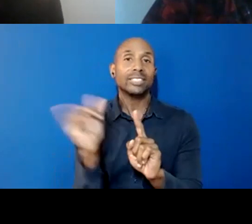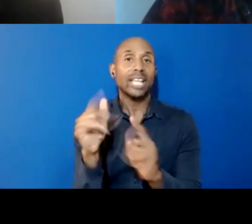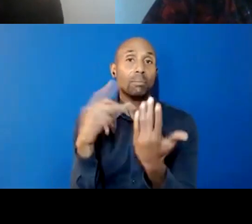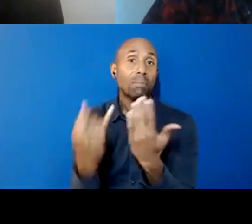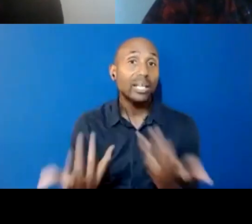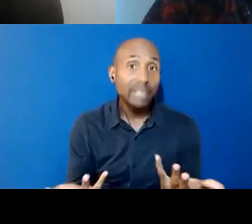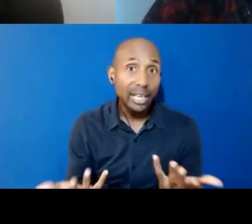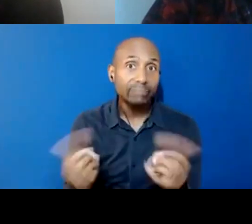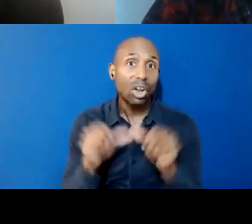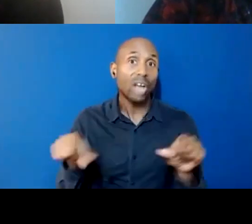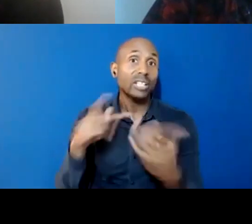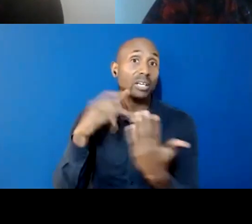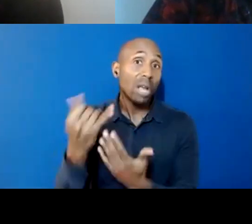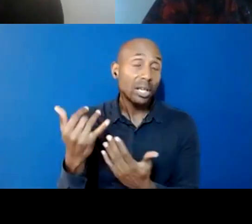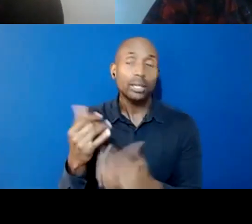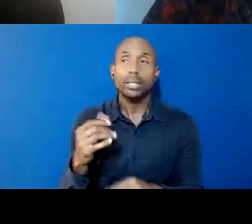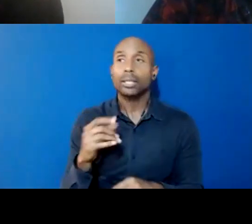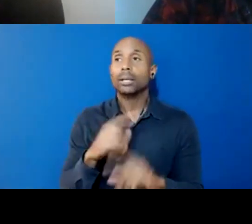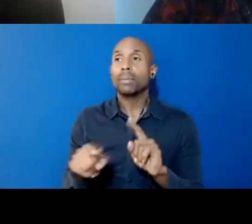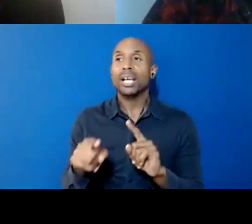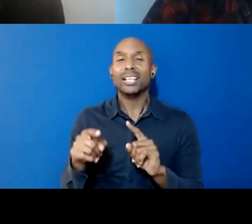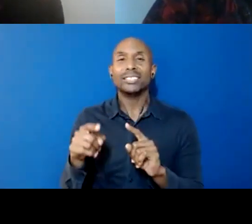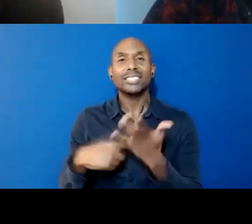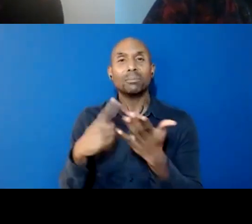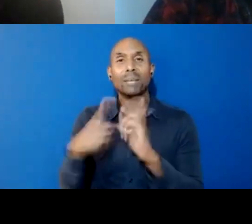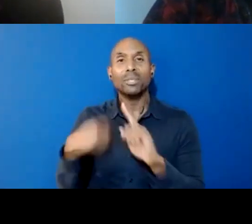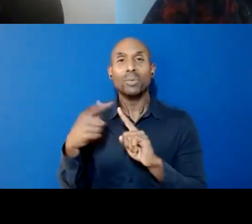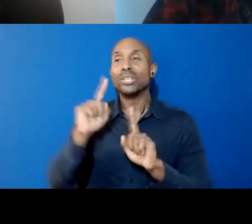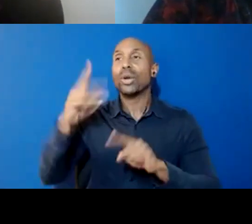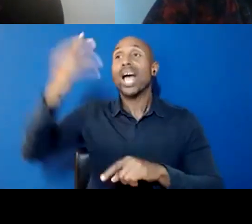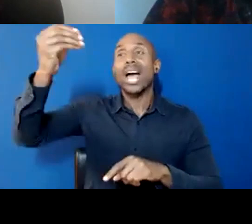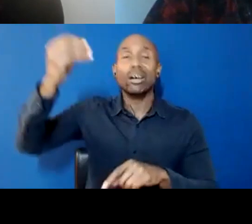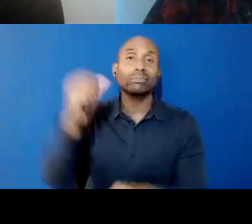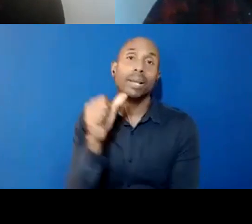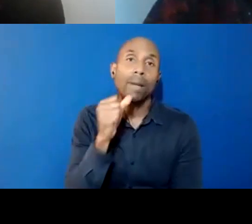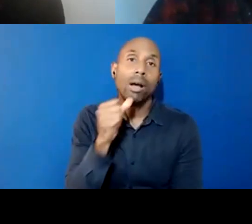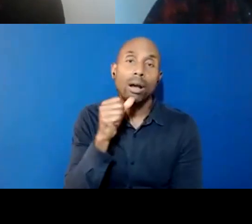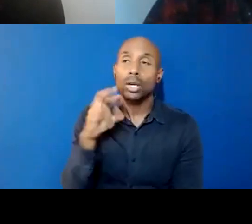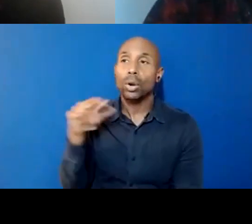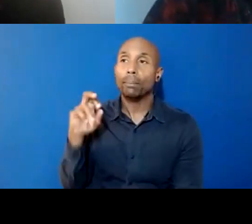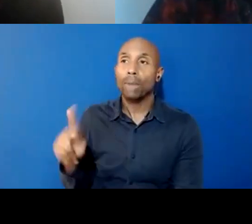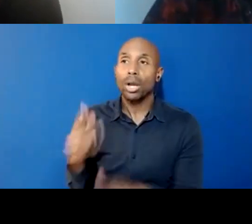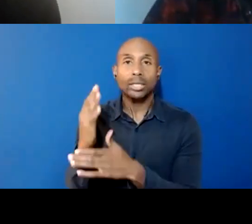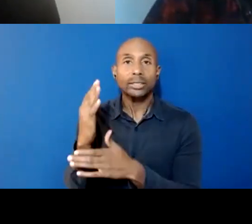bar or in the park that are not really planned that student kind of lose.